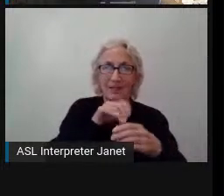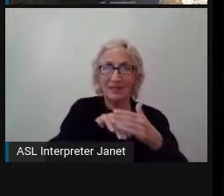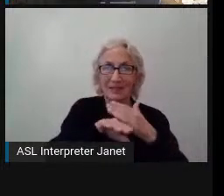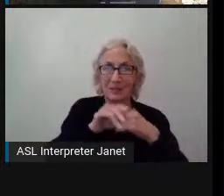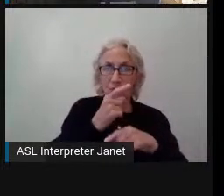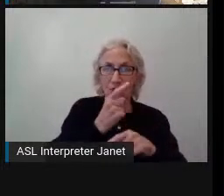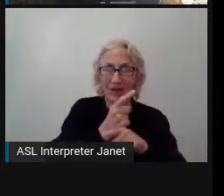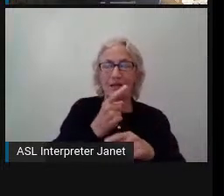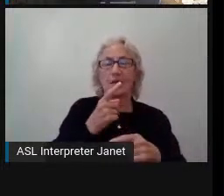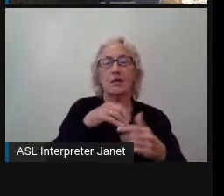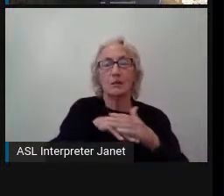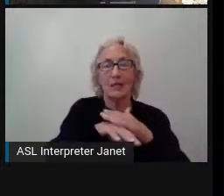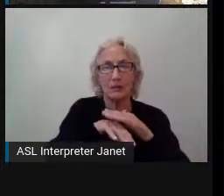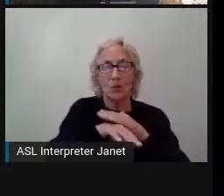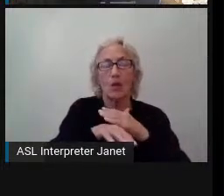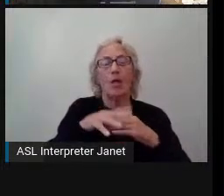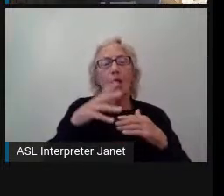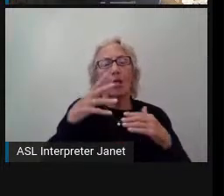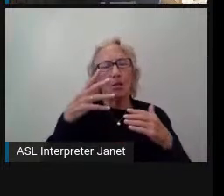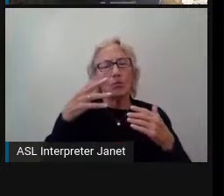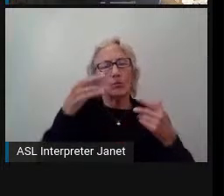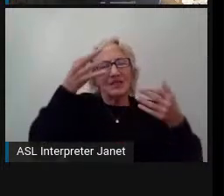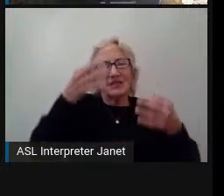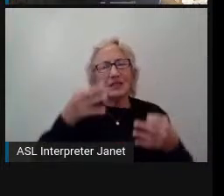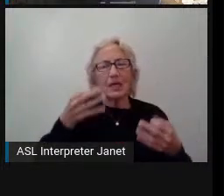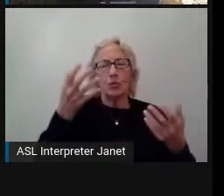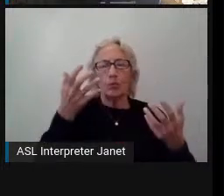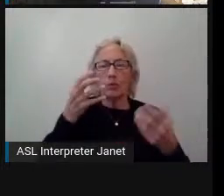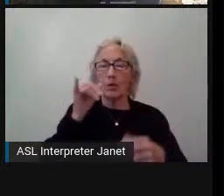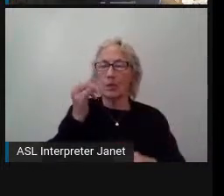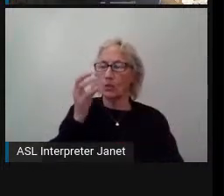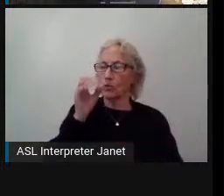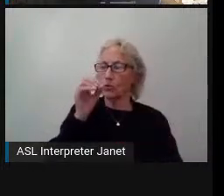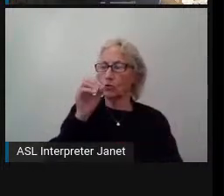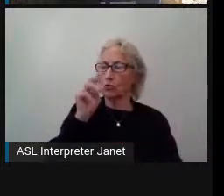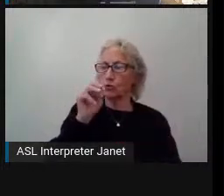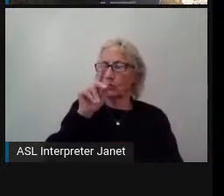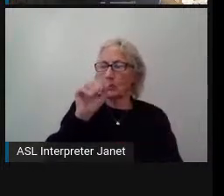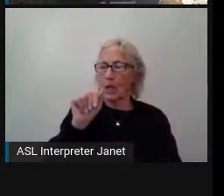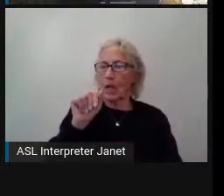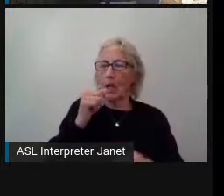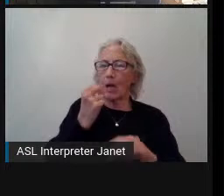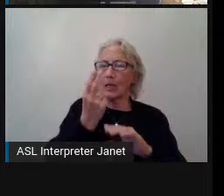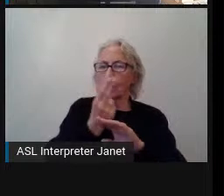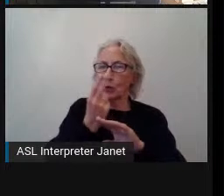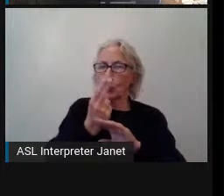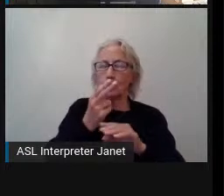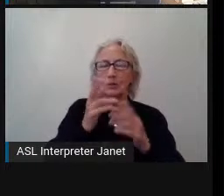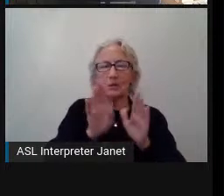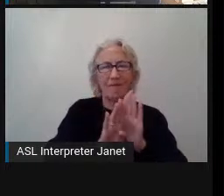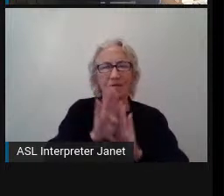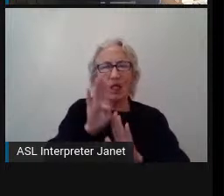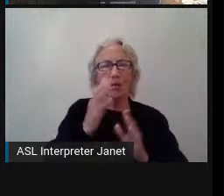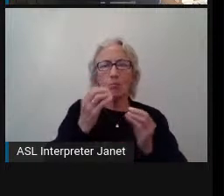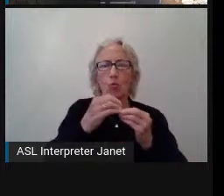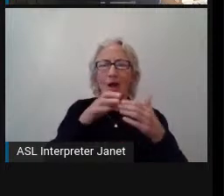Until now we have had troubles making Joomla and accessible for people who visit the website.